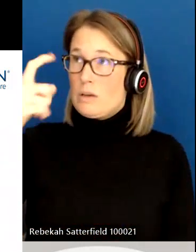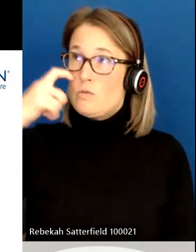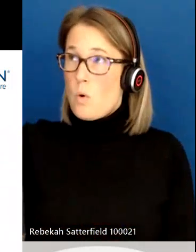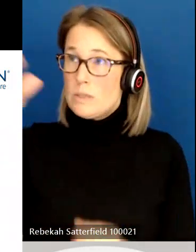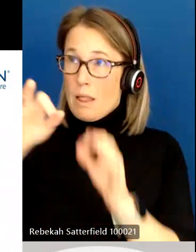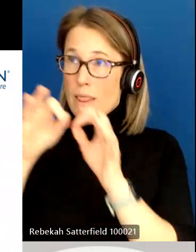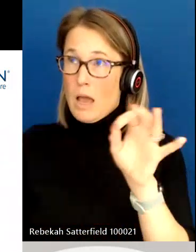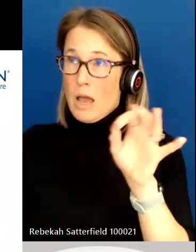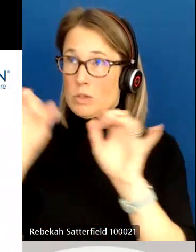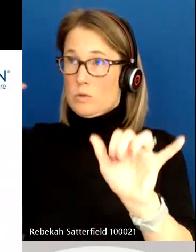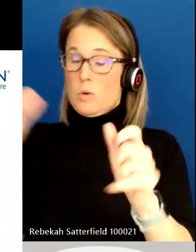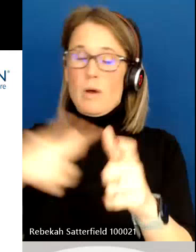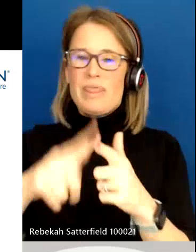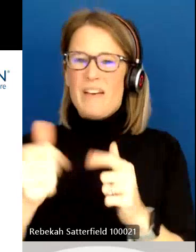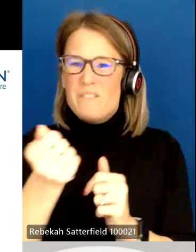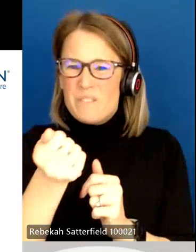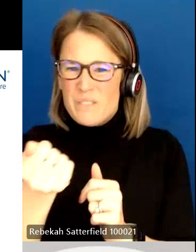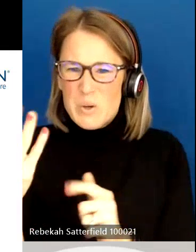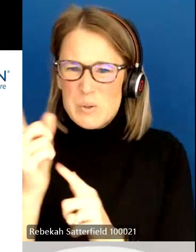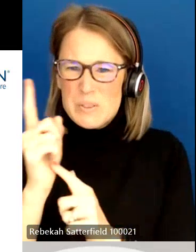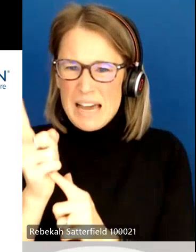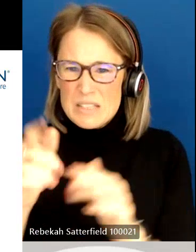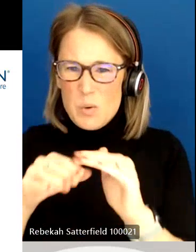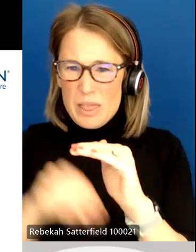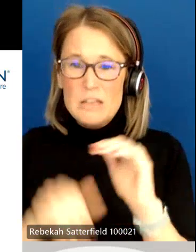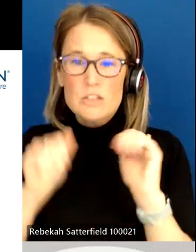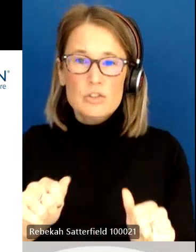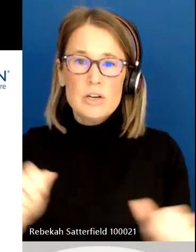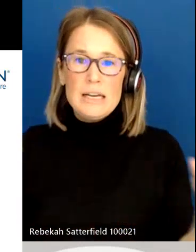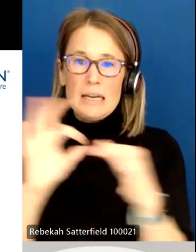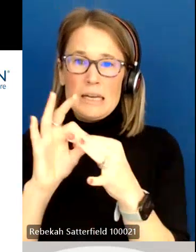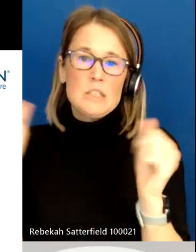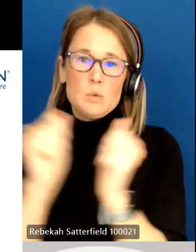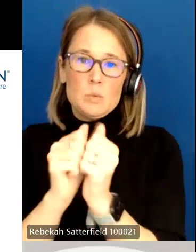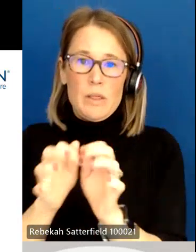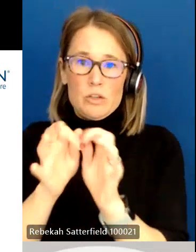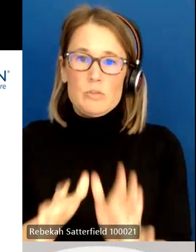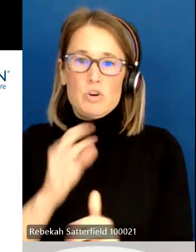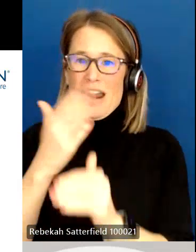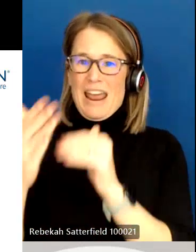seconds they could connect to an interpreter and it could be handsfree on speaker so some of